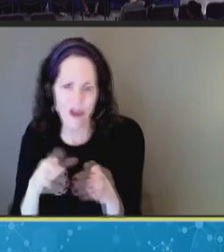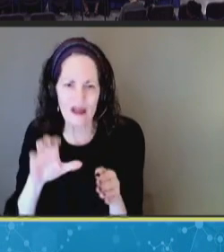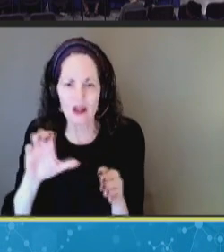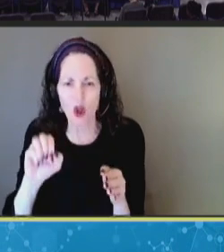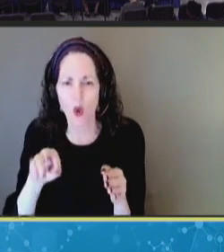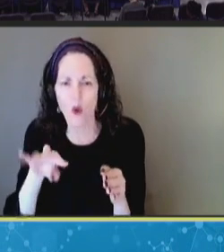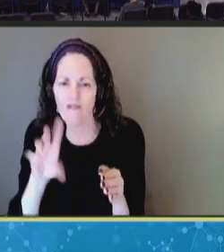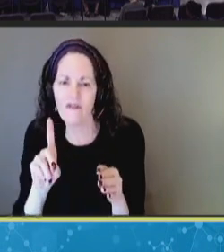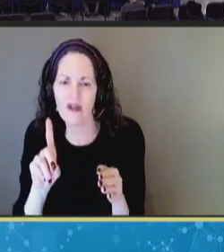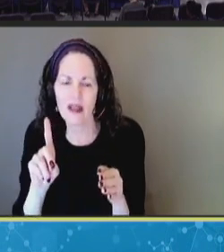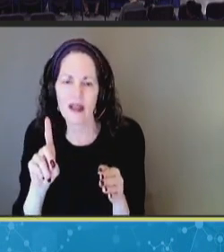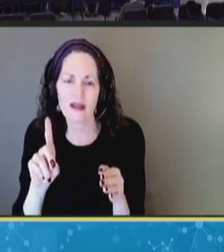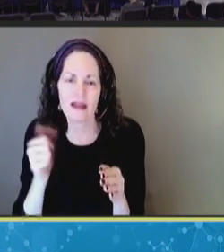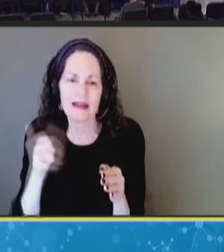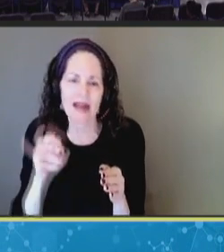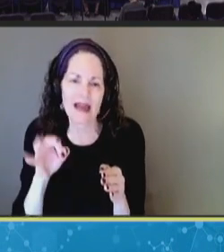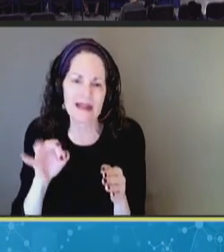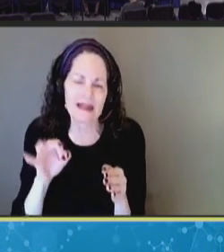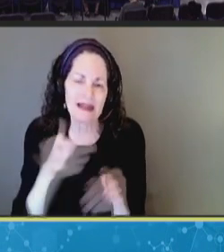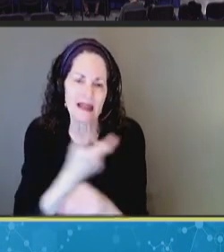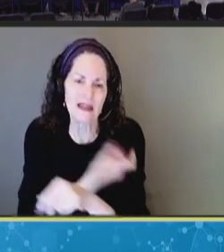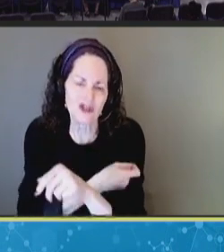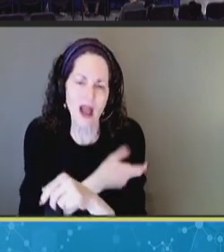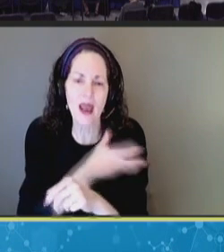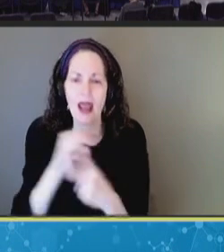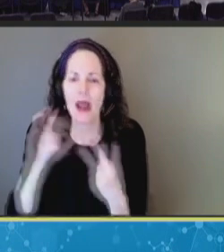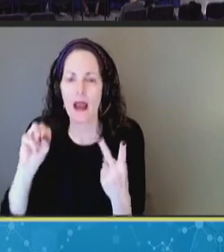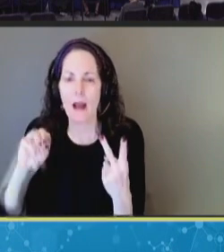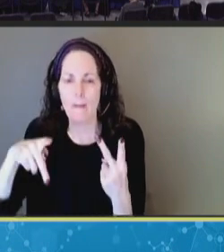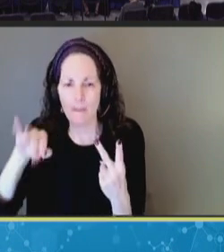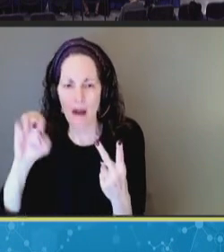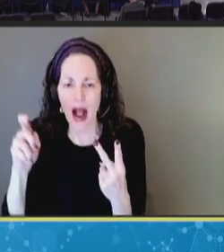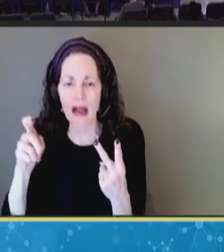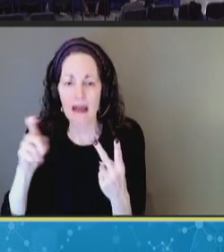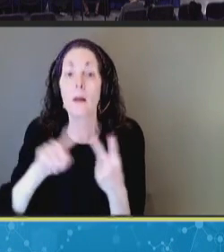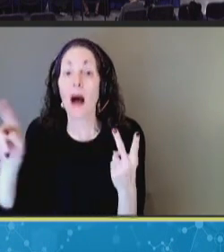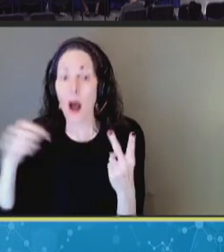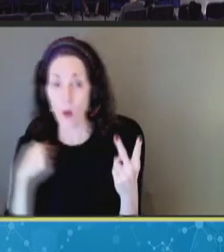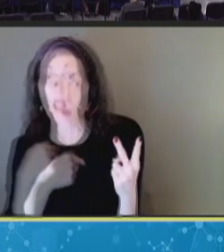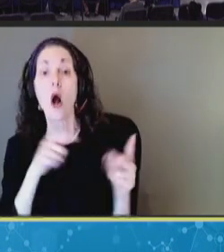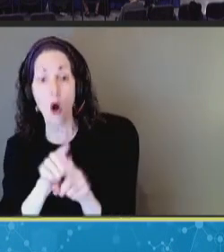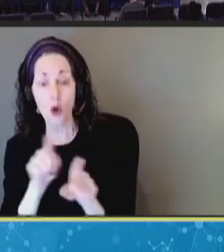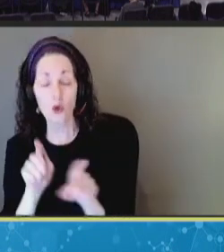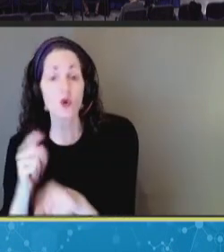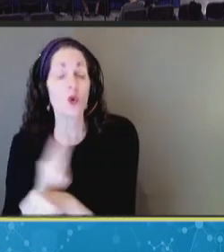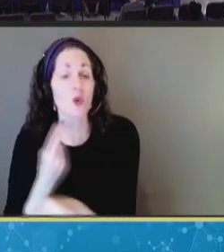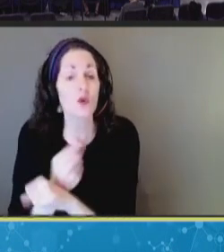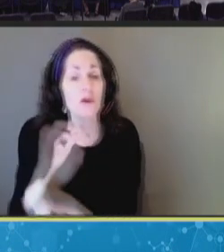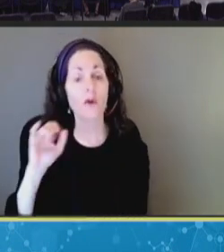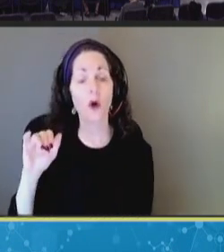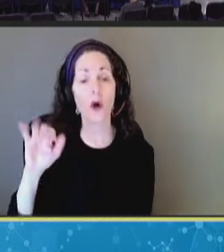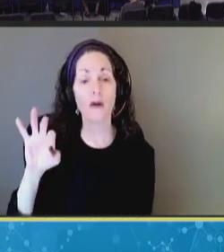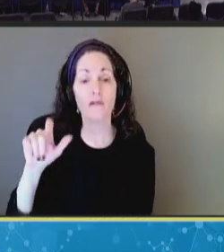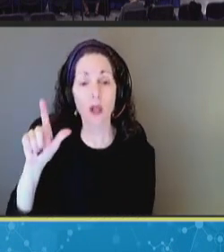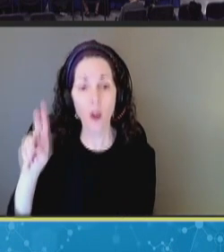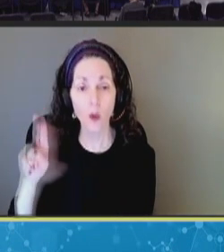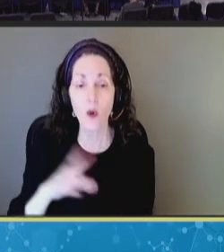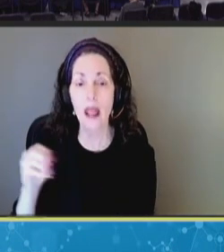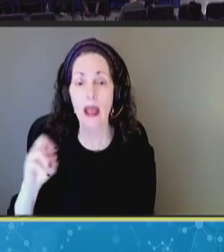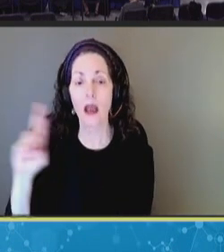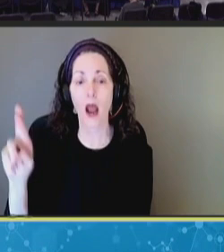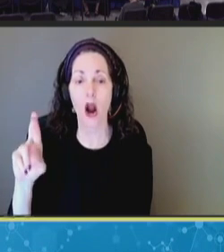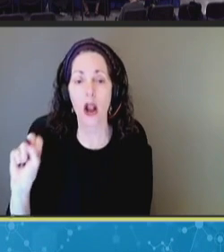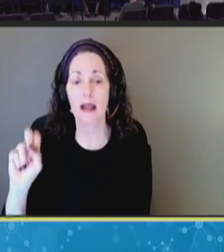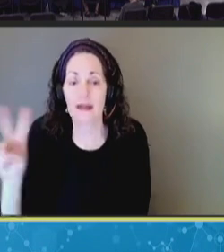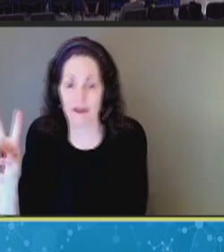but we have been -- we're using this for influenza, as well as for RSV. Next slide. So,